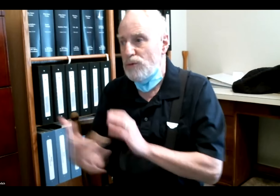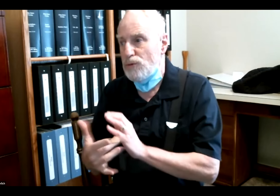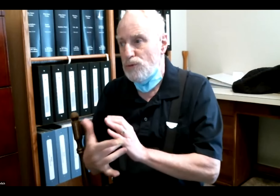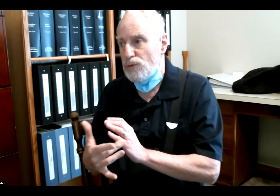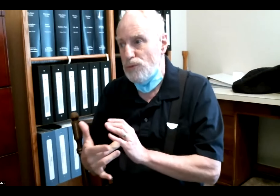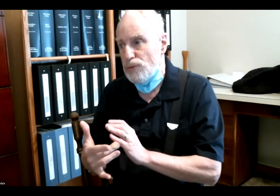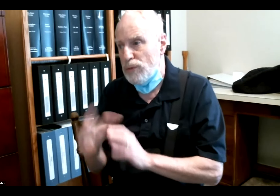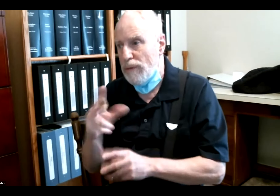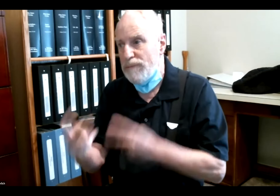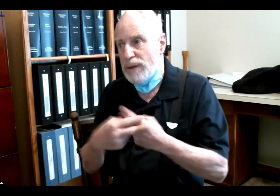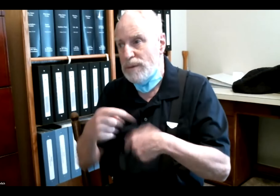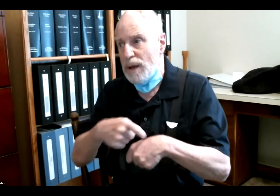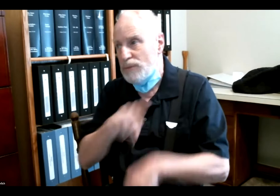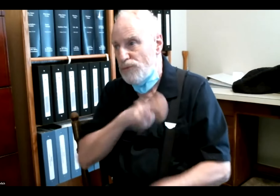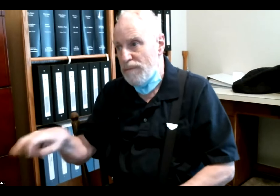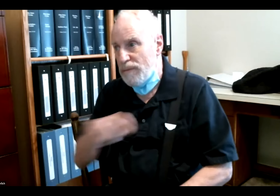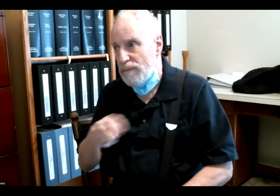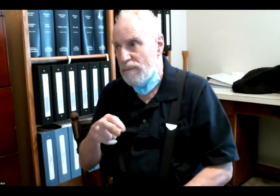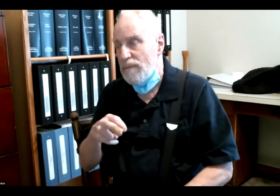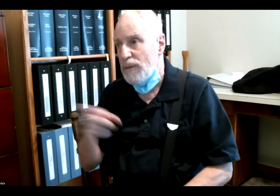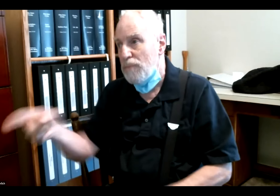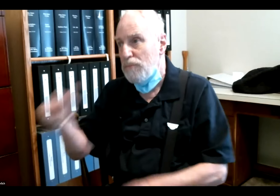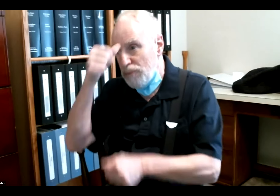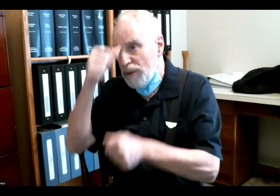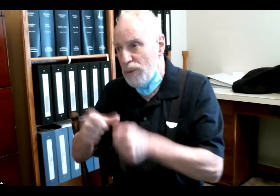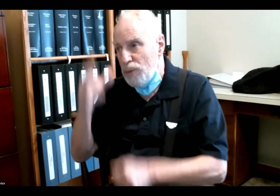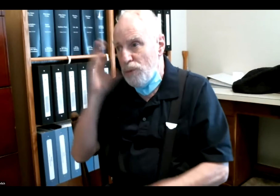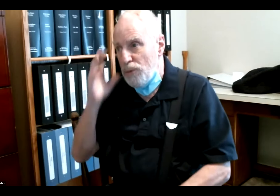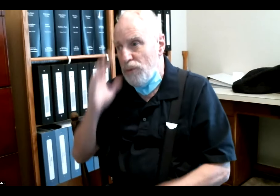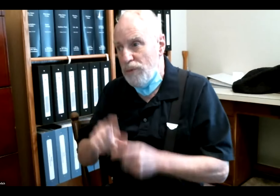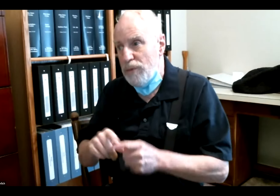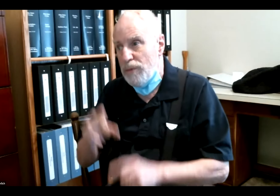zoom or other technology means that way they don't have to worry about transportation,